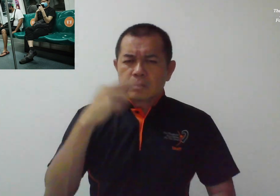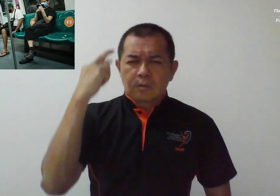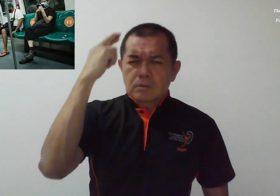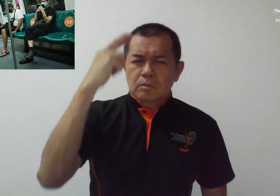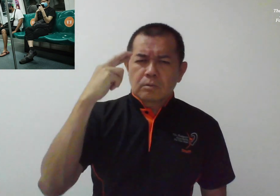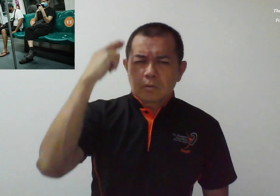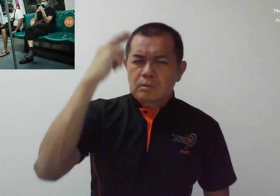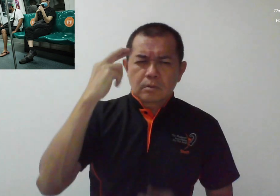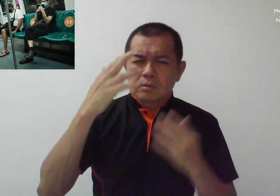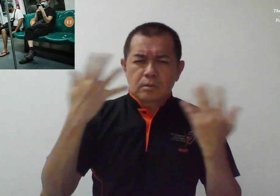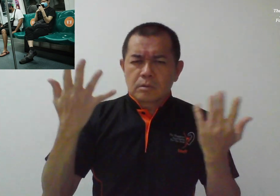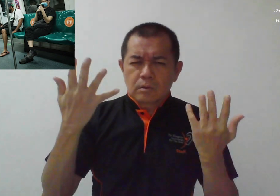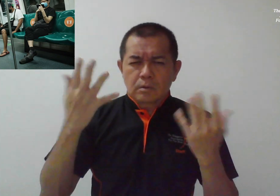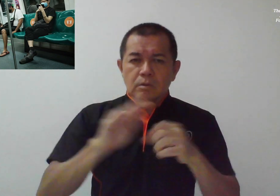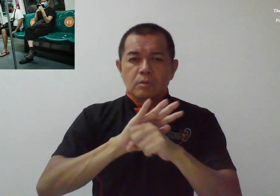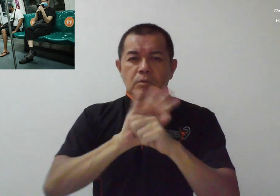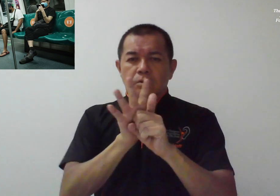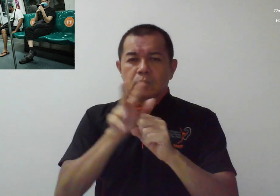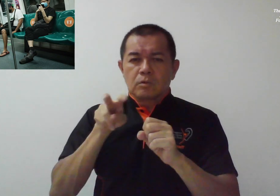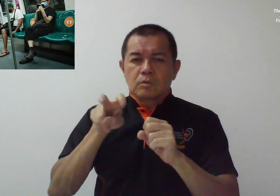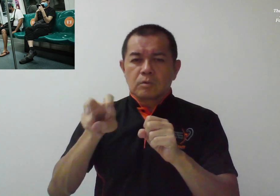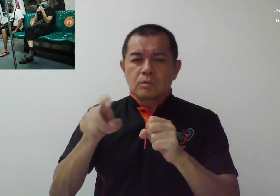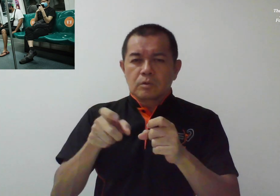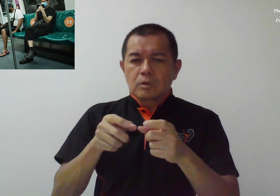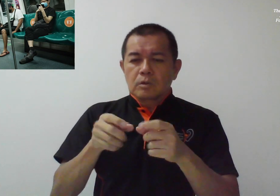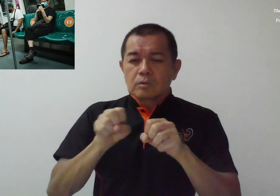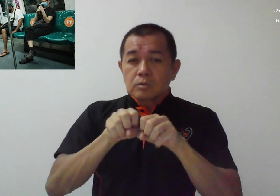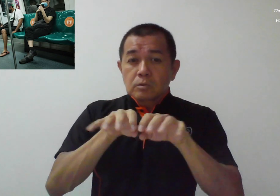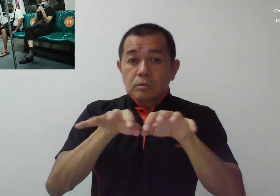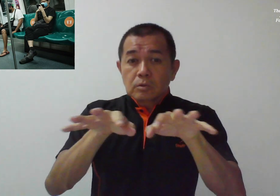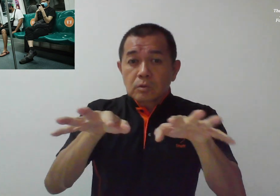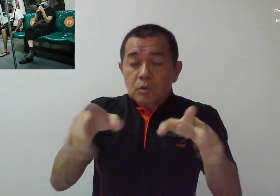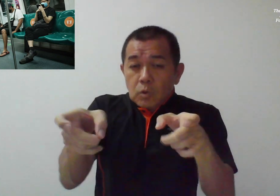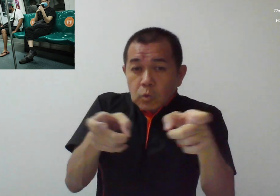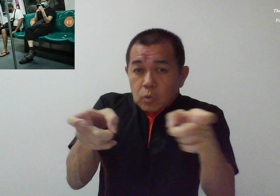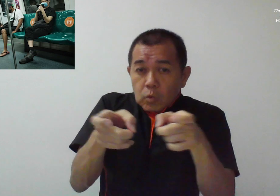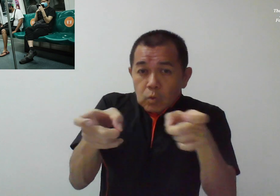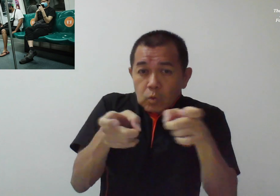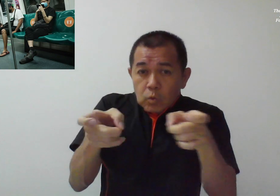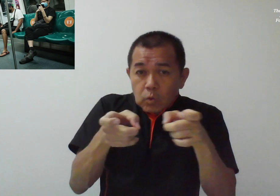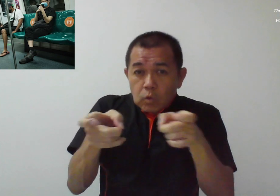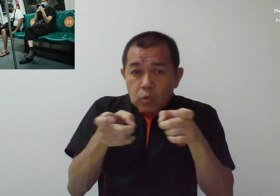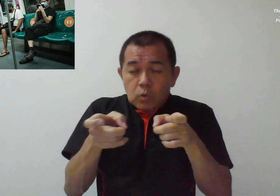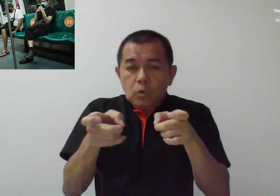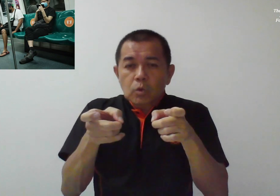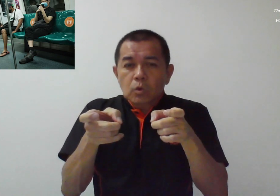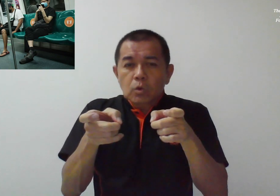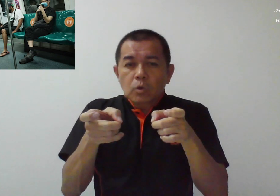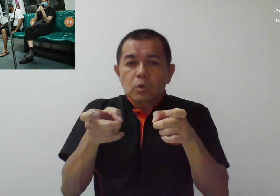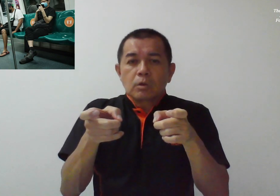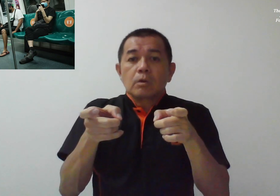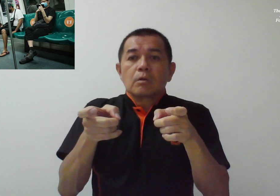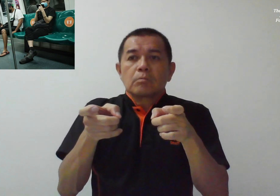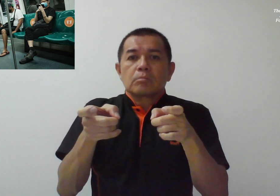This is to minimise transmission in public transport